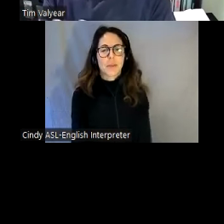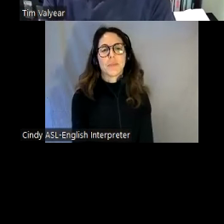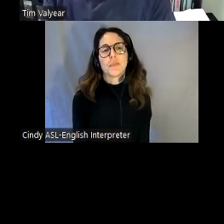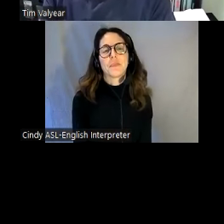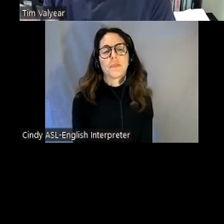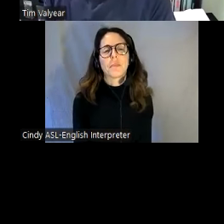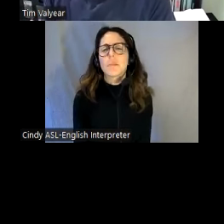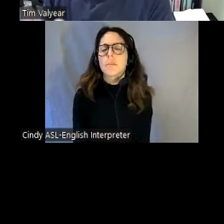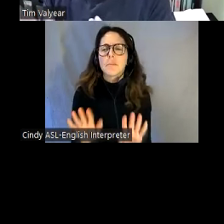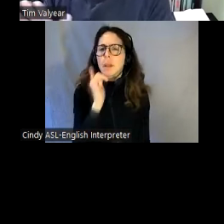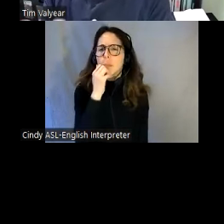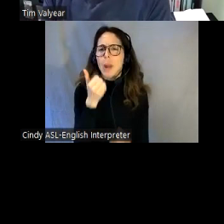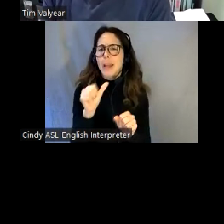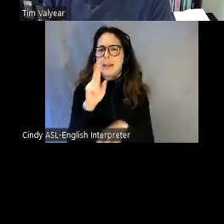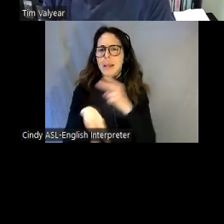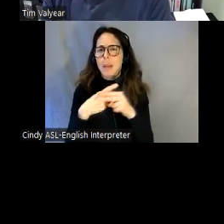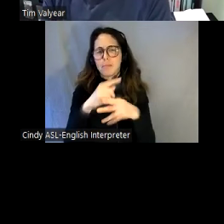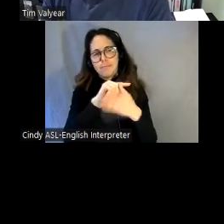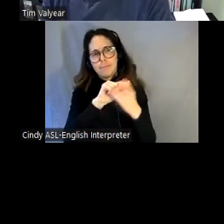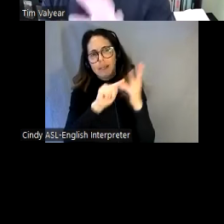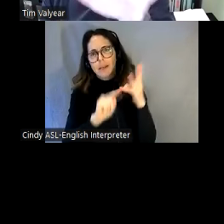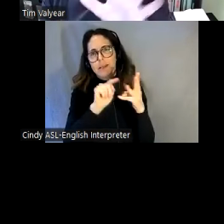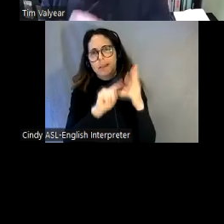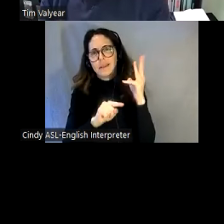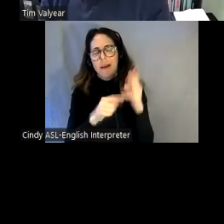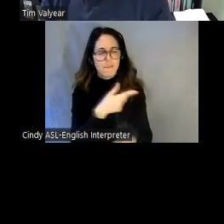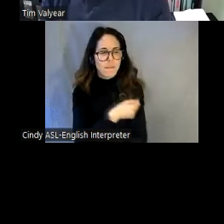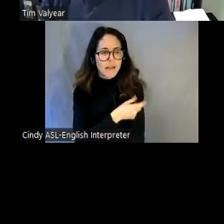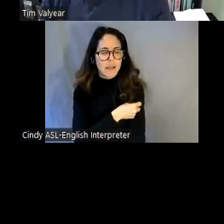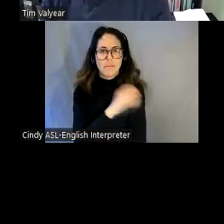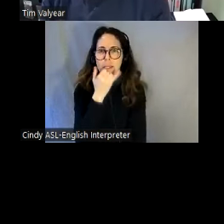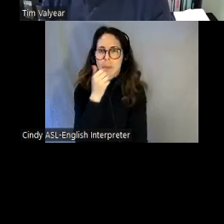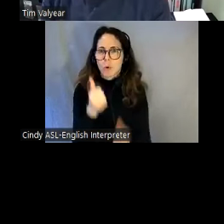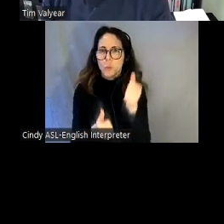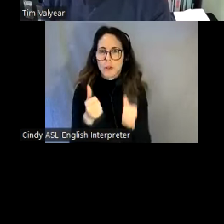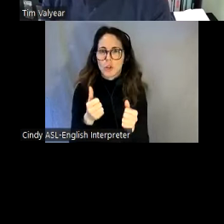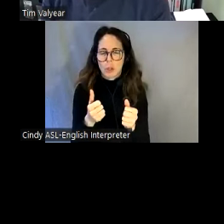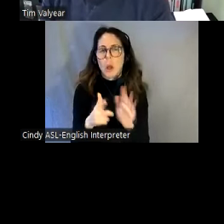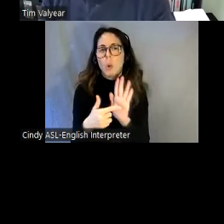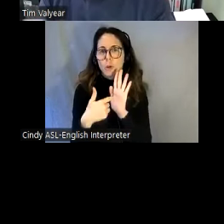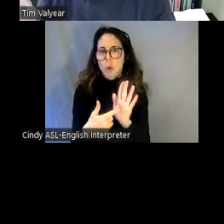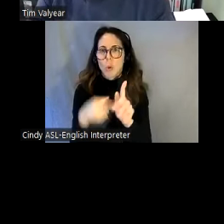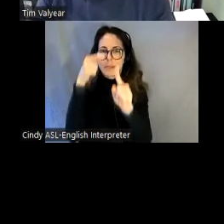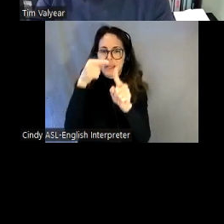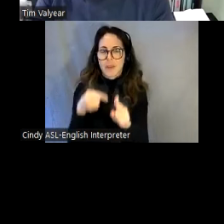with Omicron is much less severe if they're fully vaccinated. Whether it's any type of vaccine,